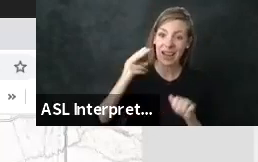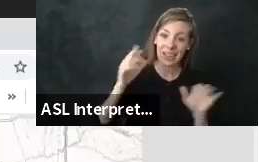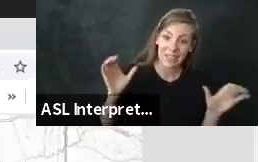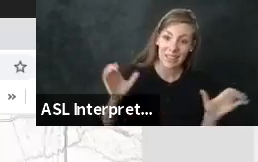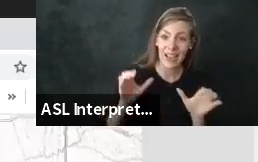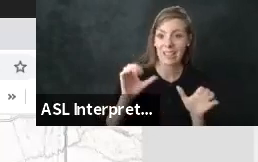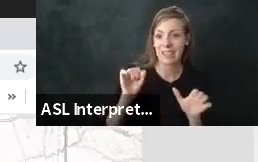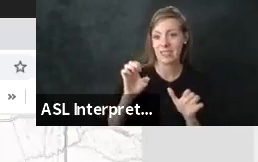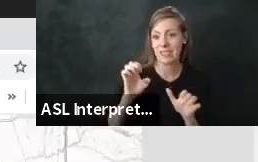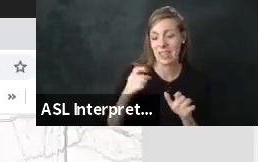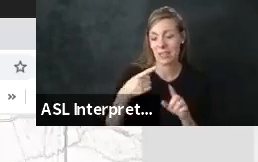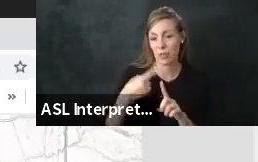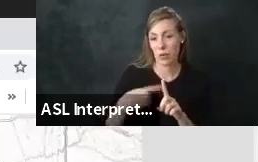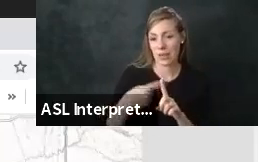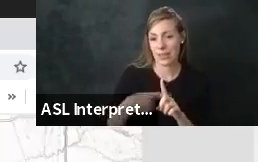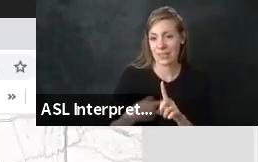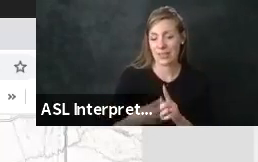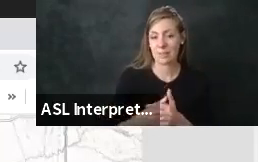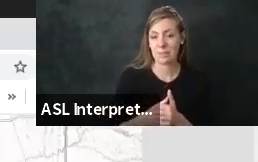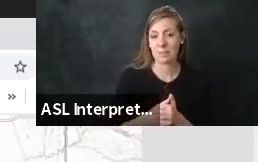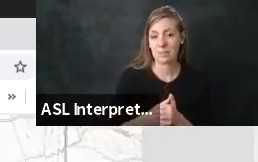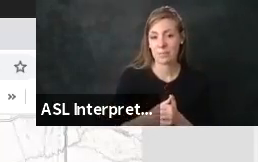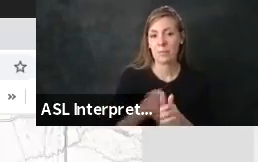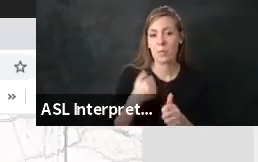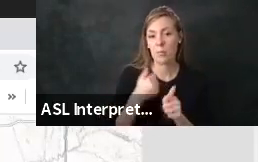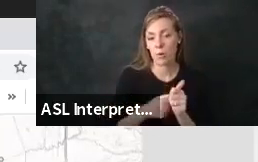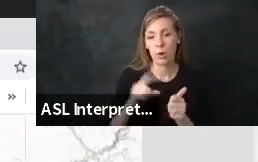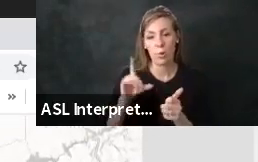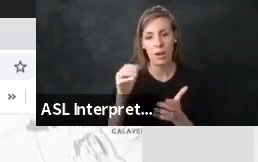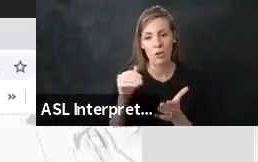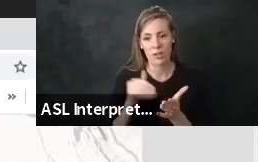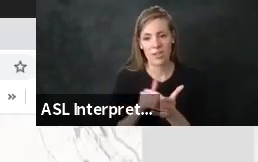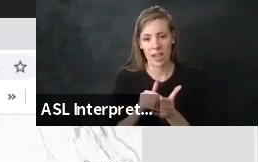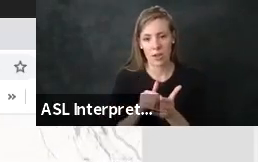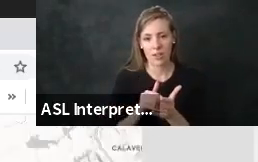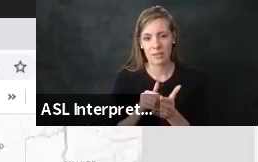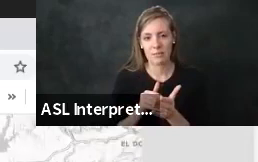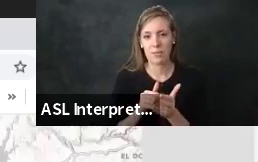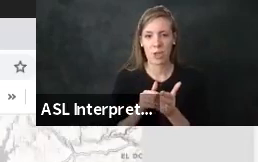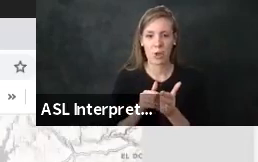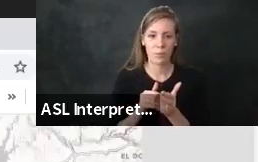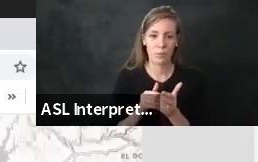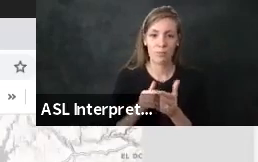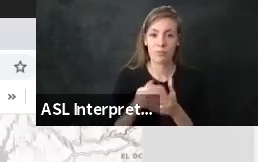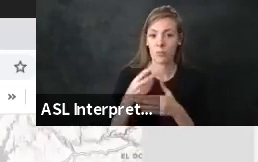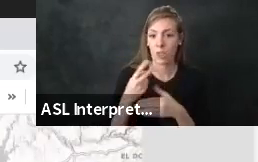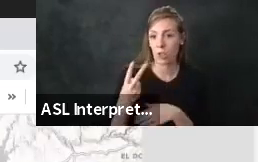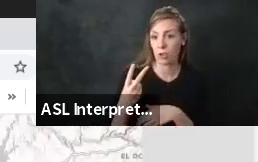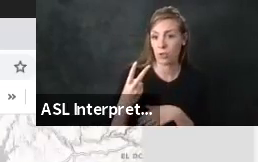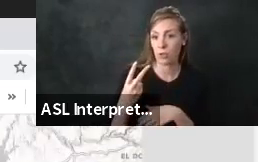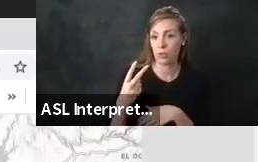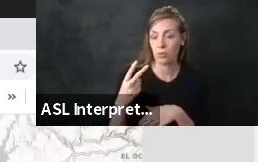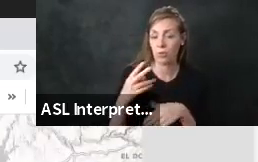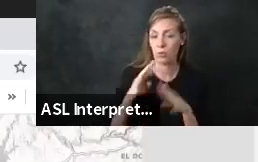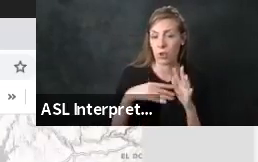So the highest number of cases per 100,000 population. And so you can see that either in this chart or by the map.